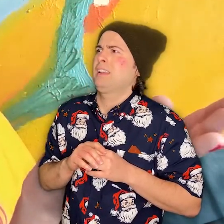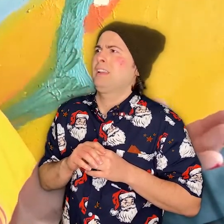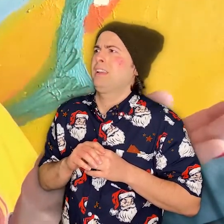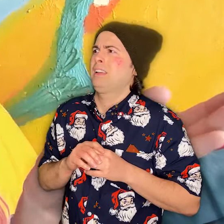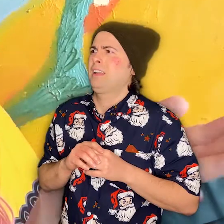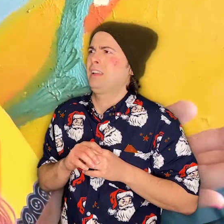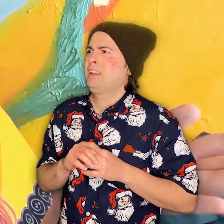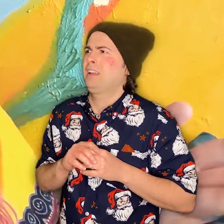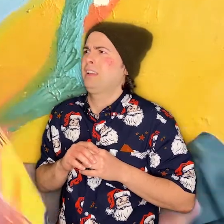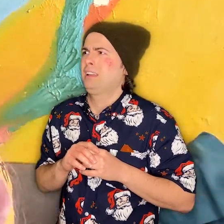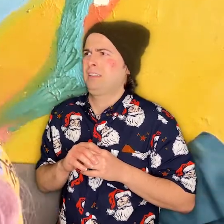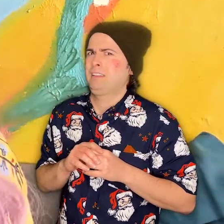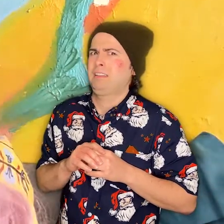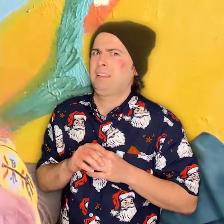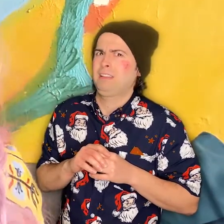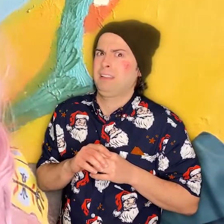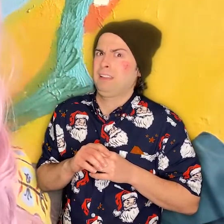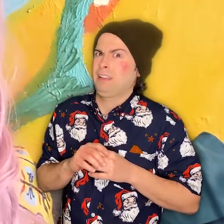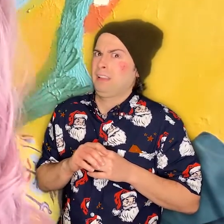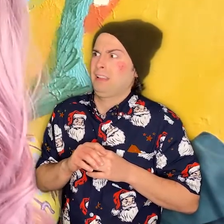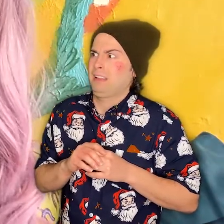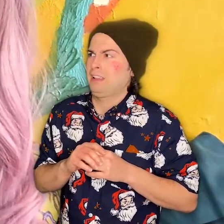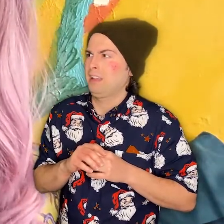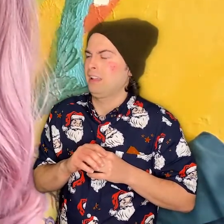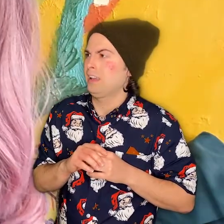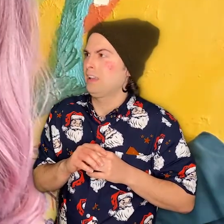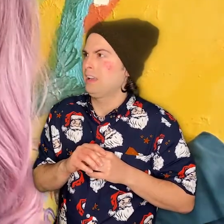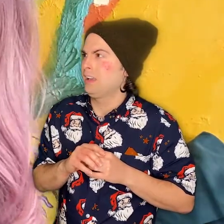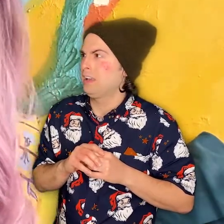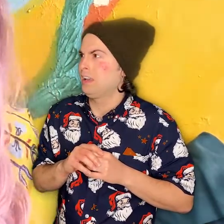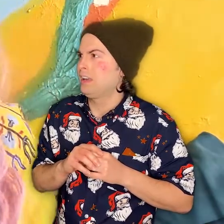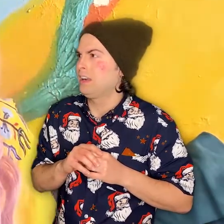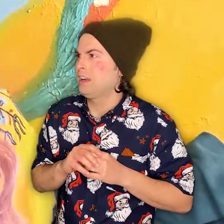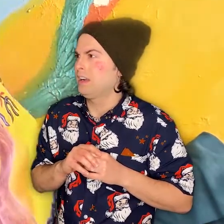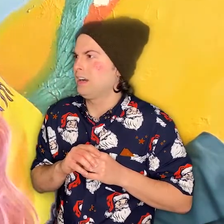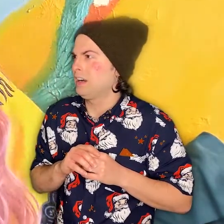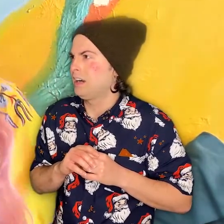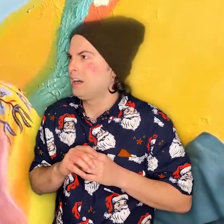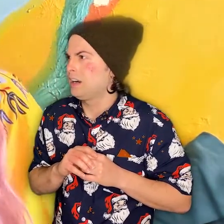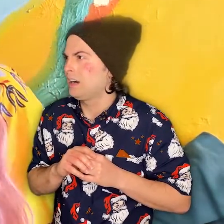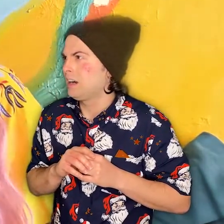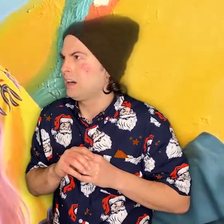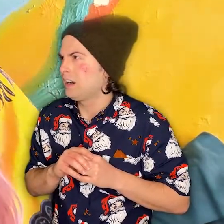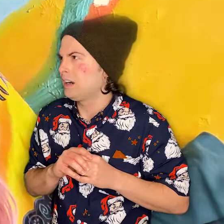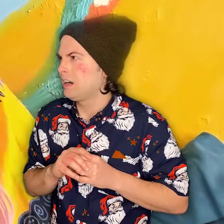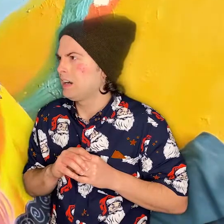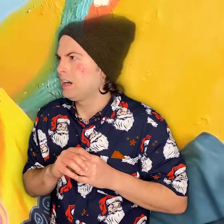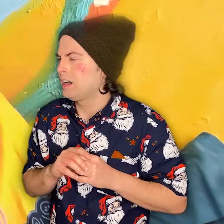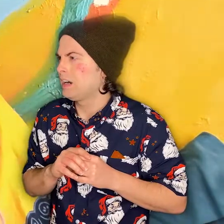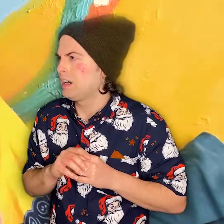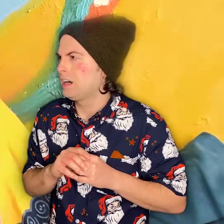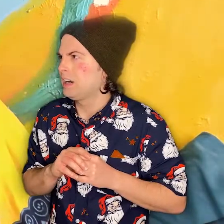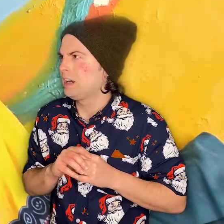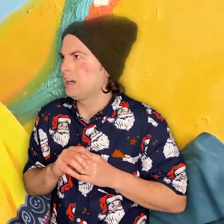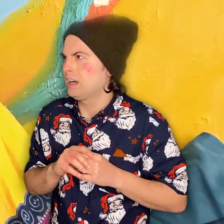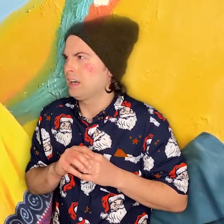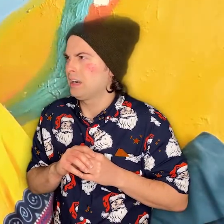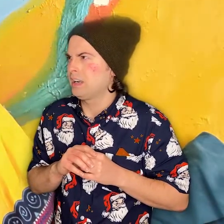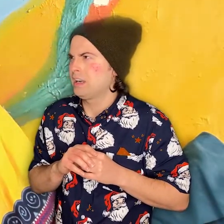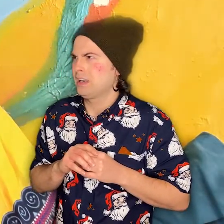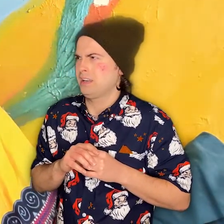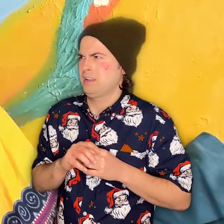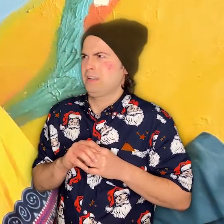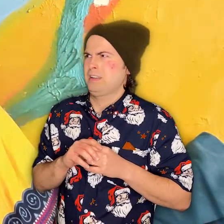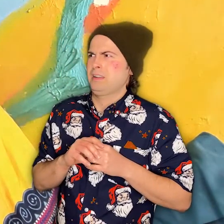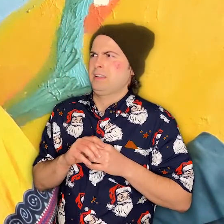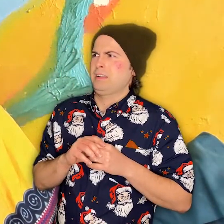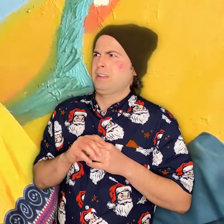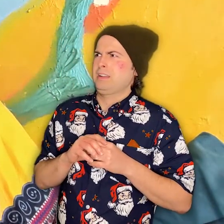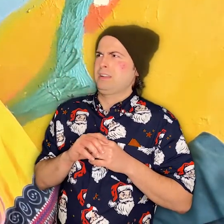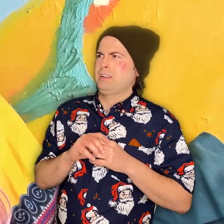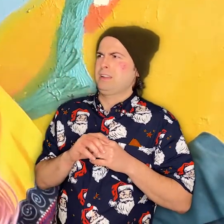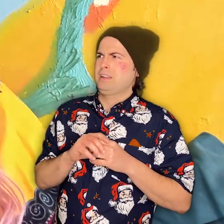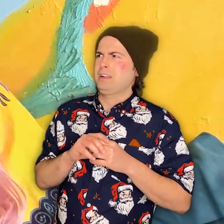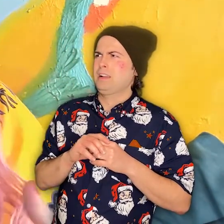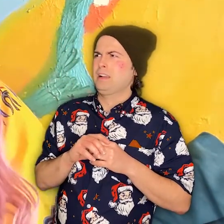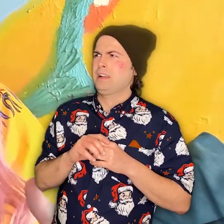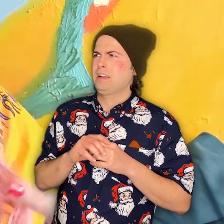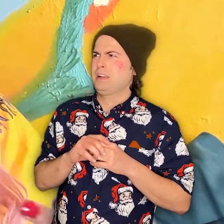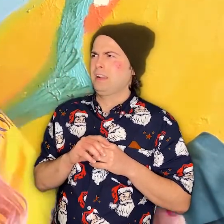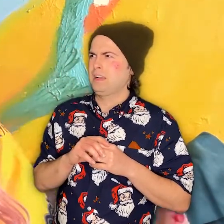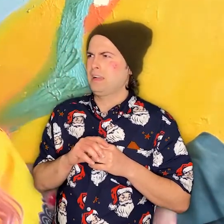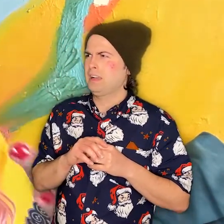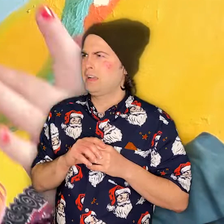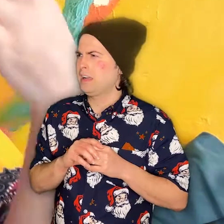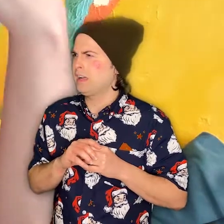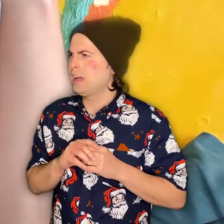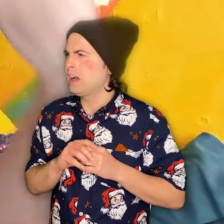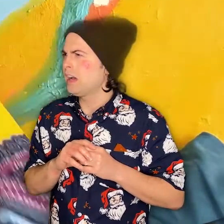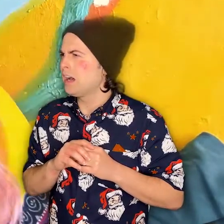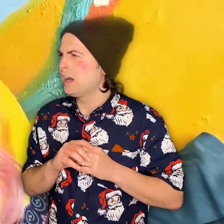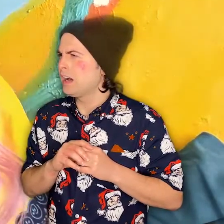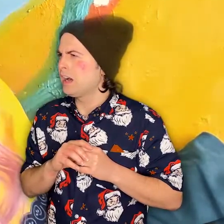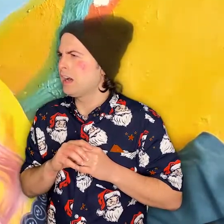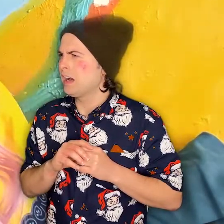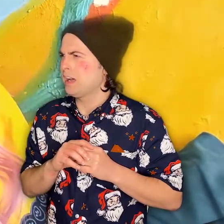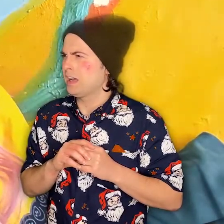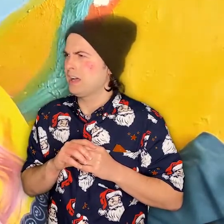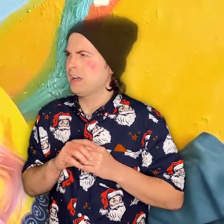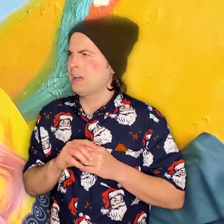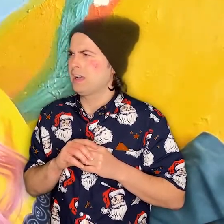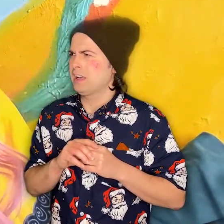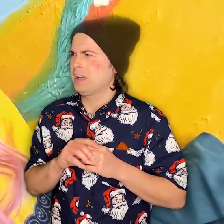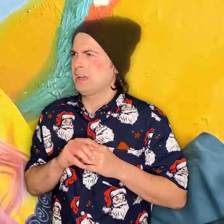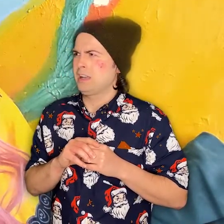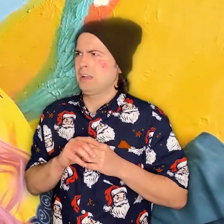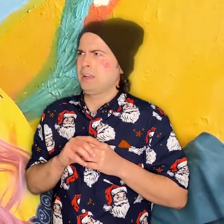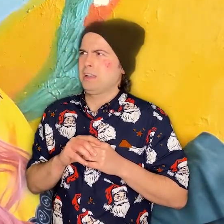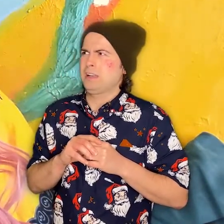Had a vindaloo and now I’m needing a poo Let me hawd it in